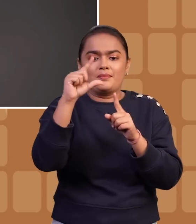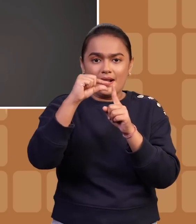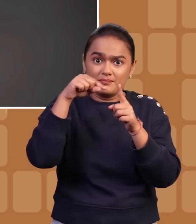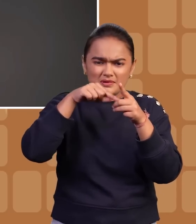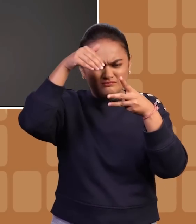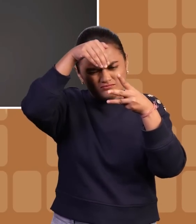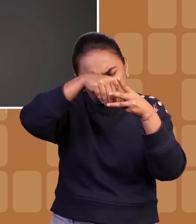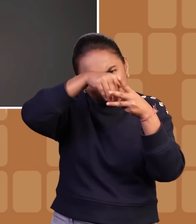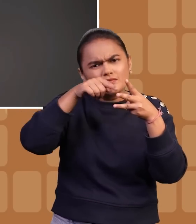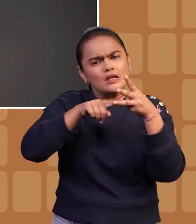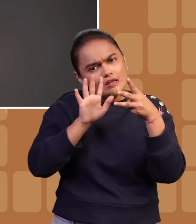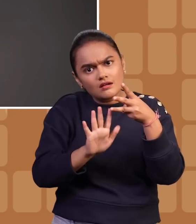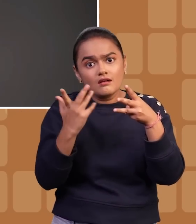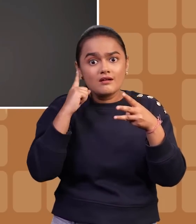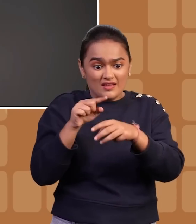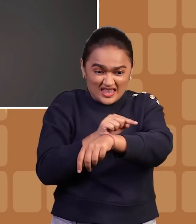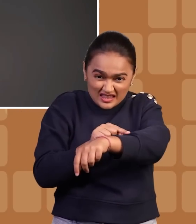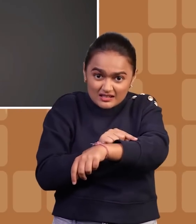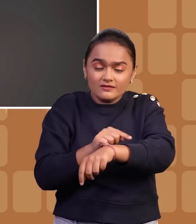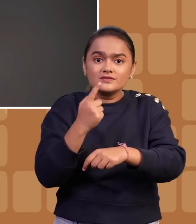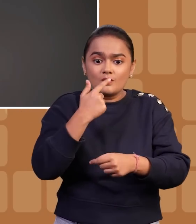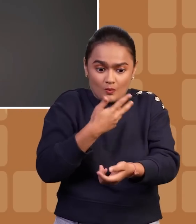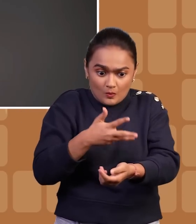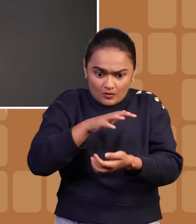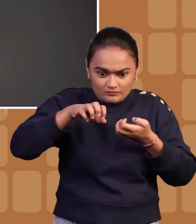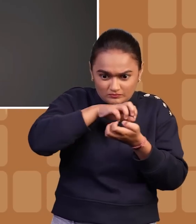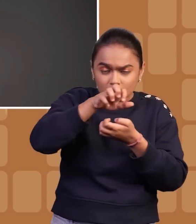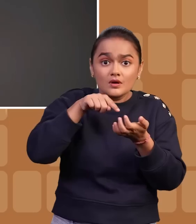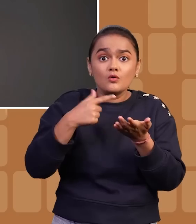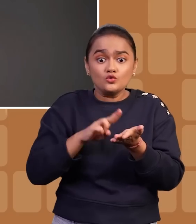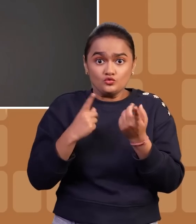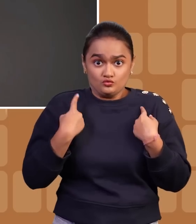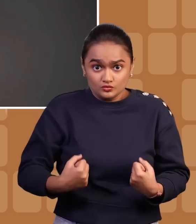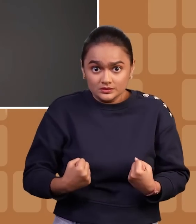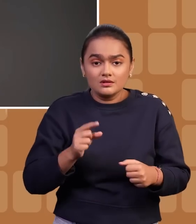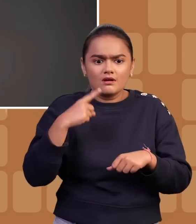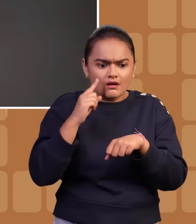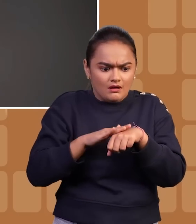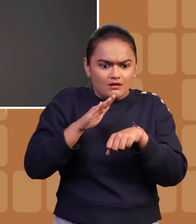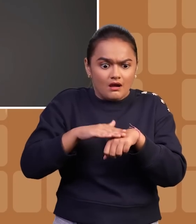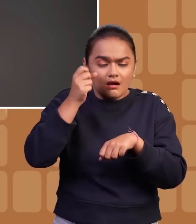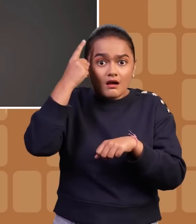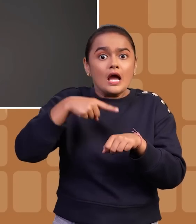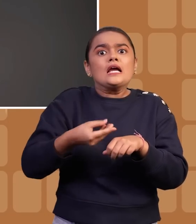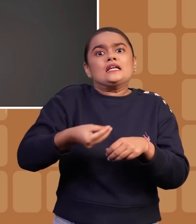It's the innermost layer of the teeth. It contains nerves and blood vessels. It supplies nutrients and enables sensation in the teeth.